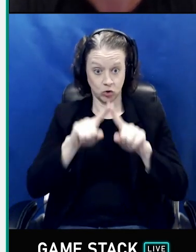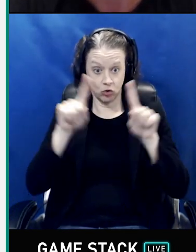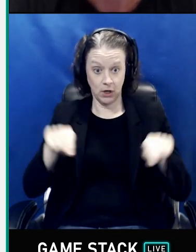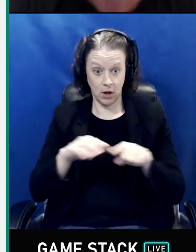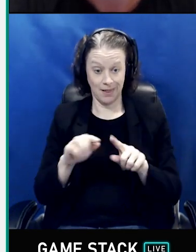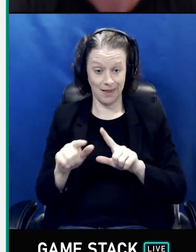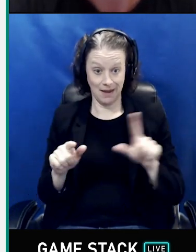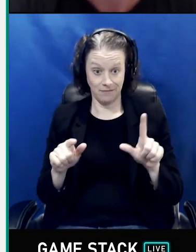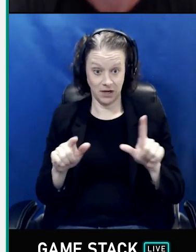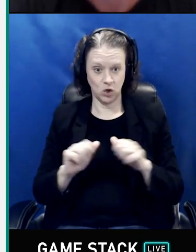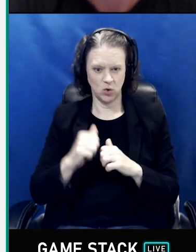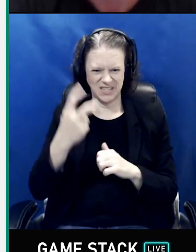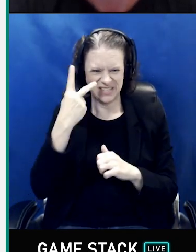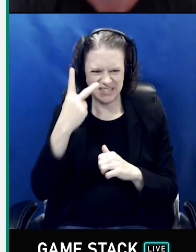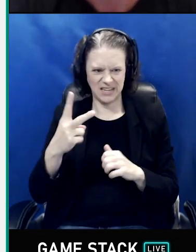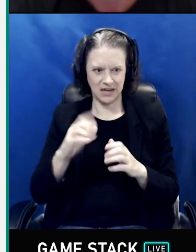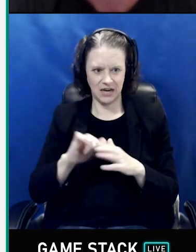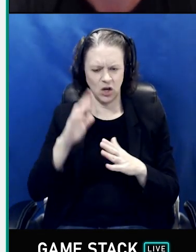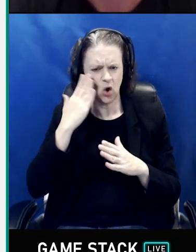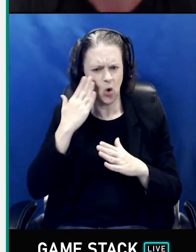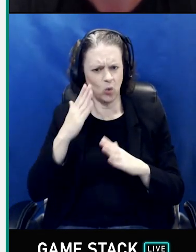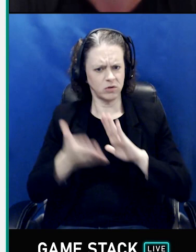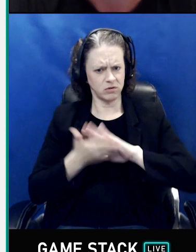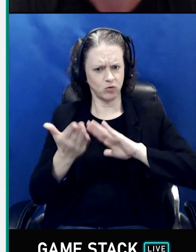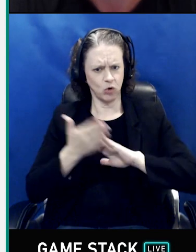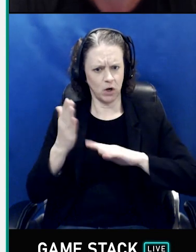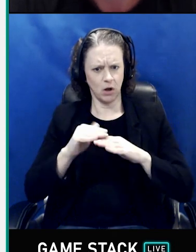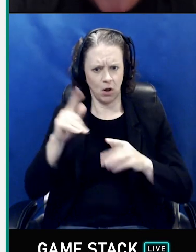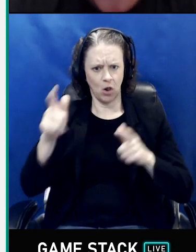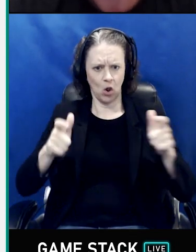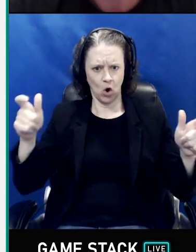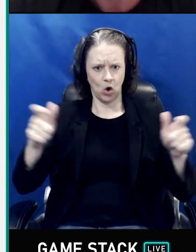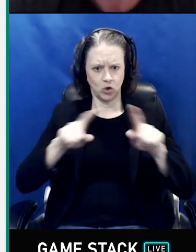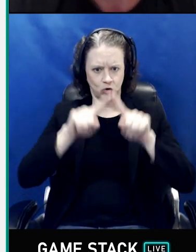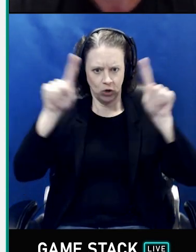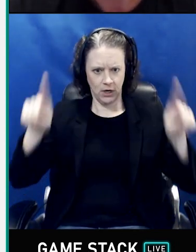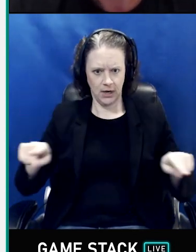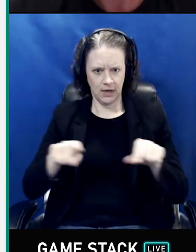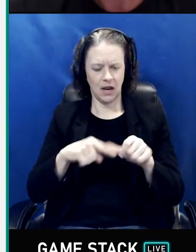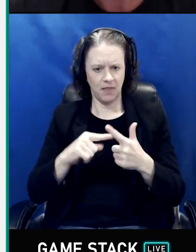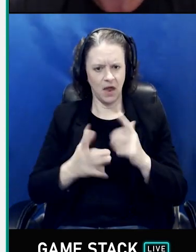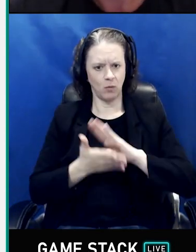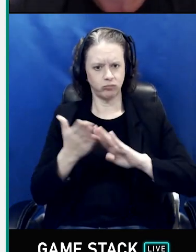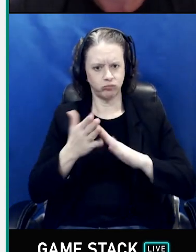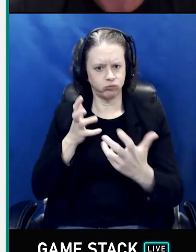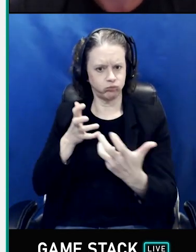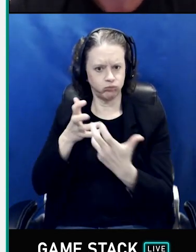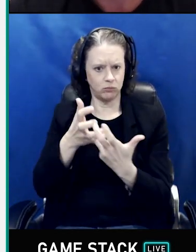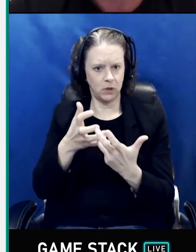and provides the desired experience based on the screen size. And on the right, the game knows it's on a